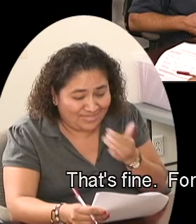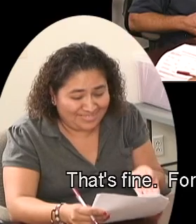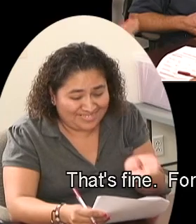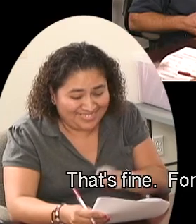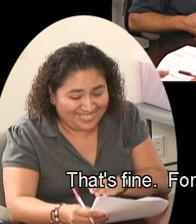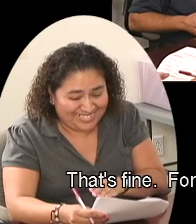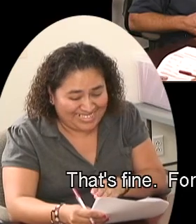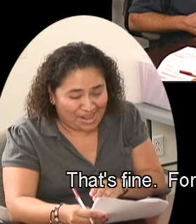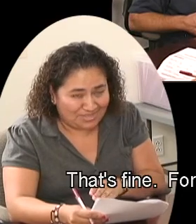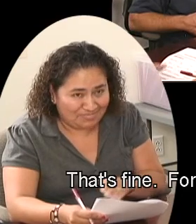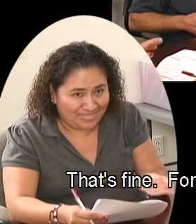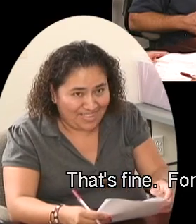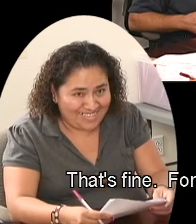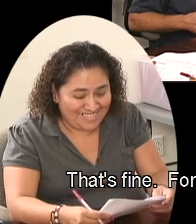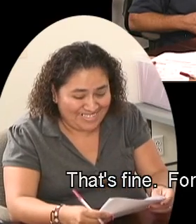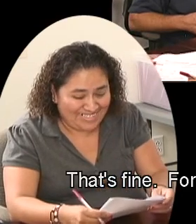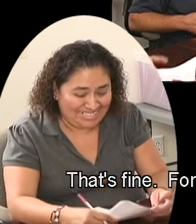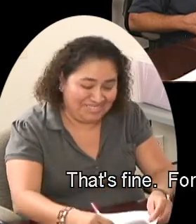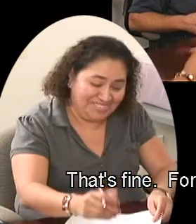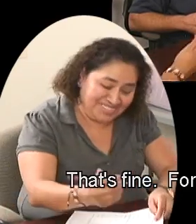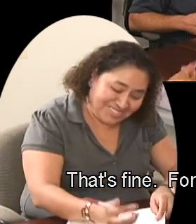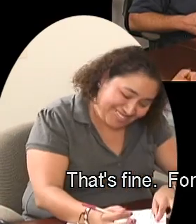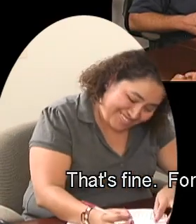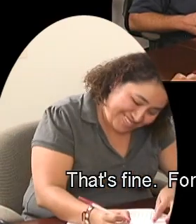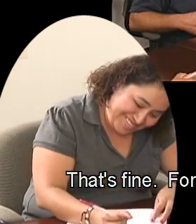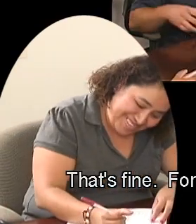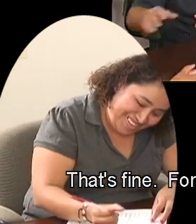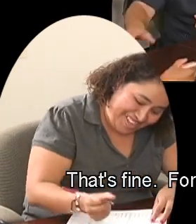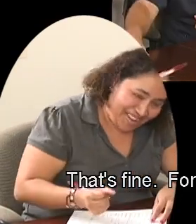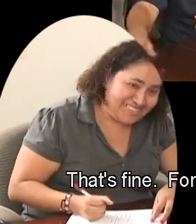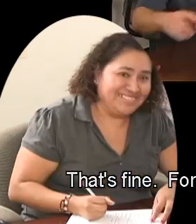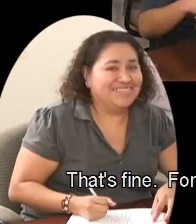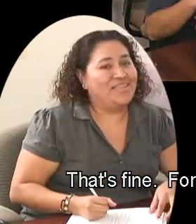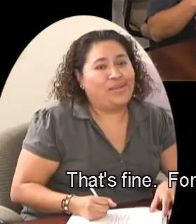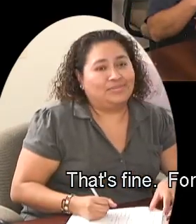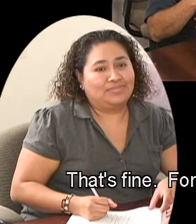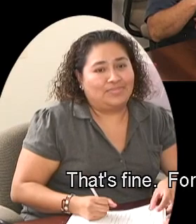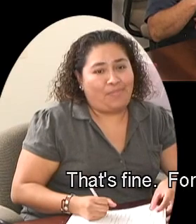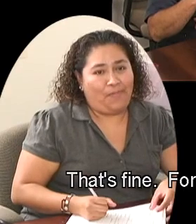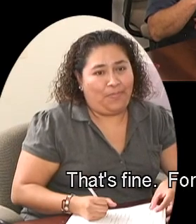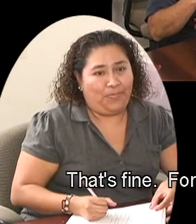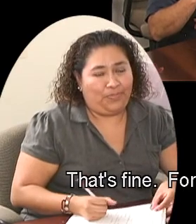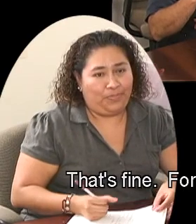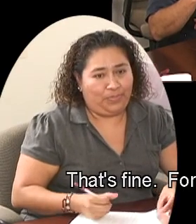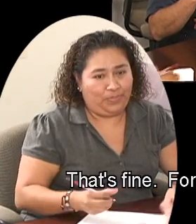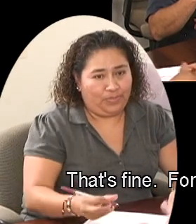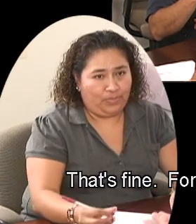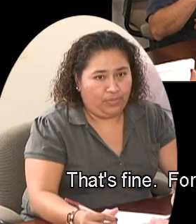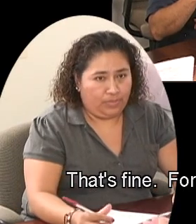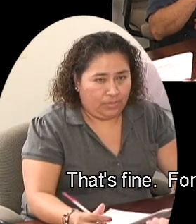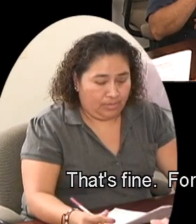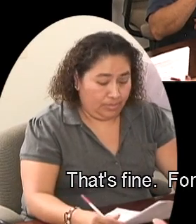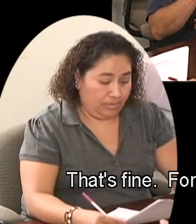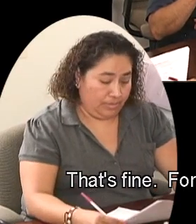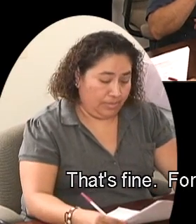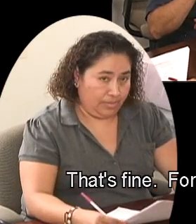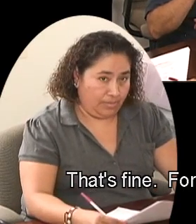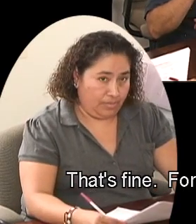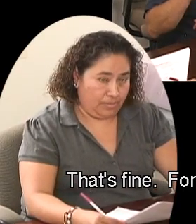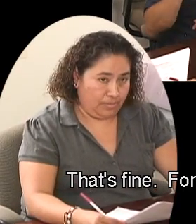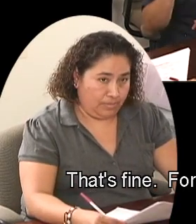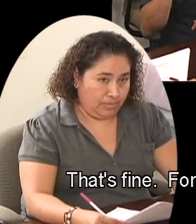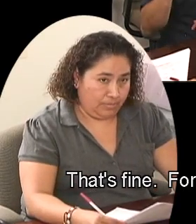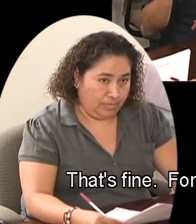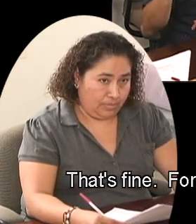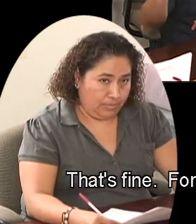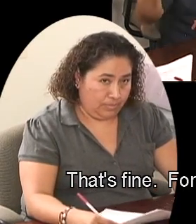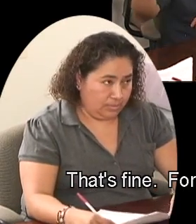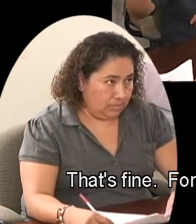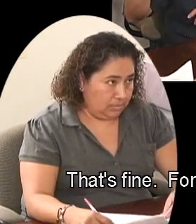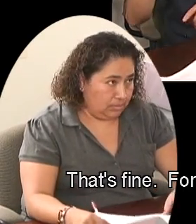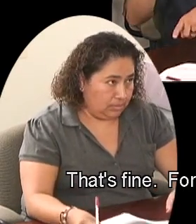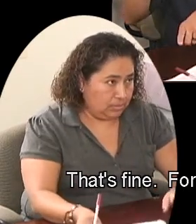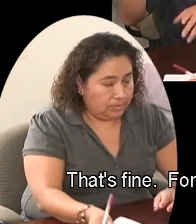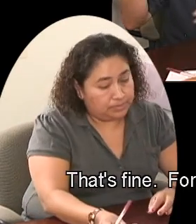That's fine. For school, and past jobs.